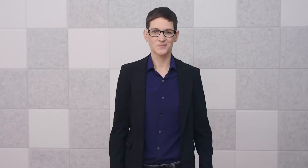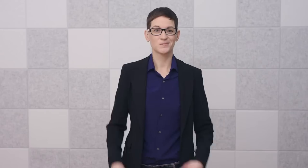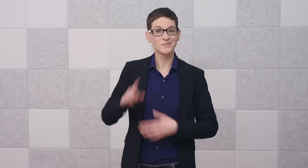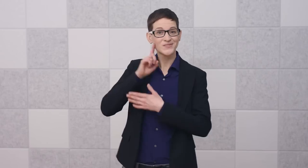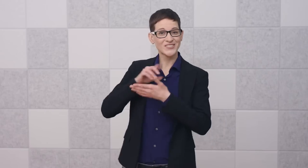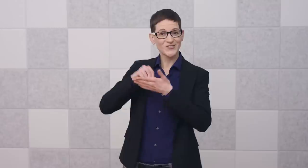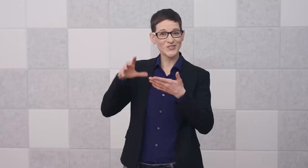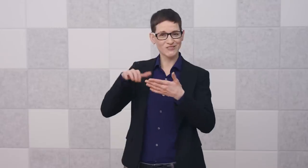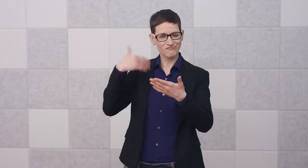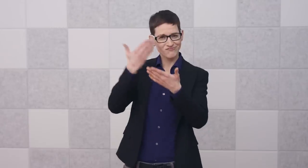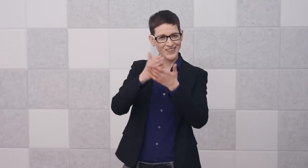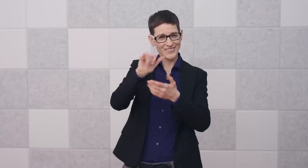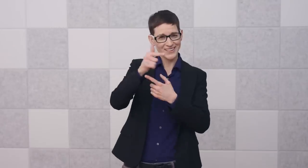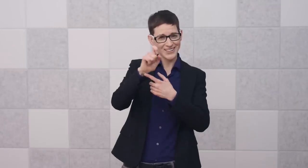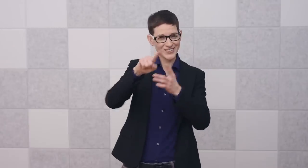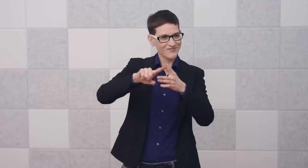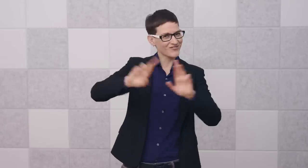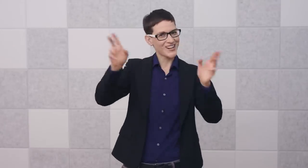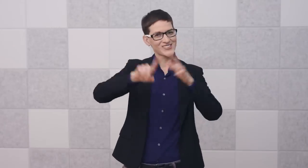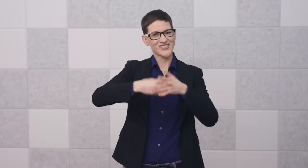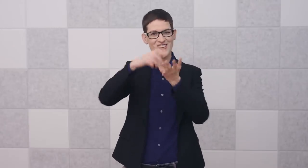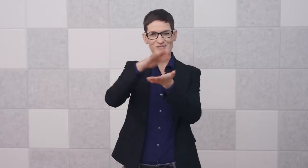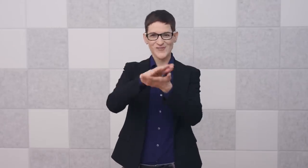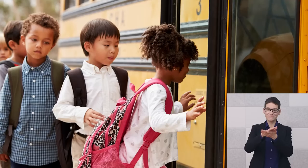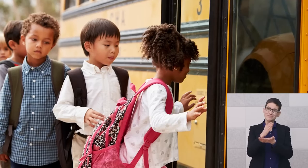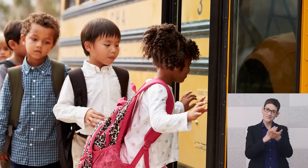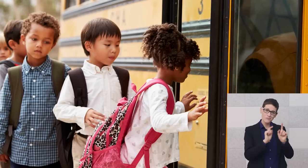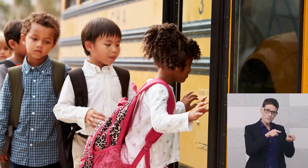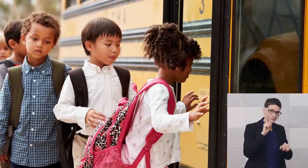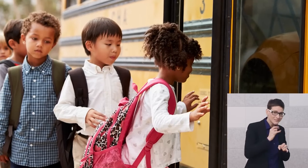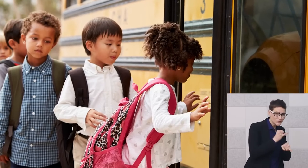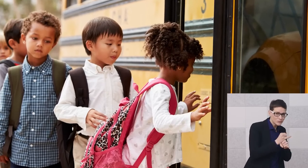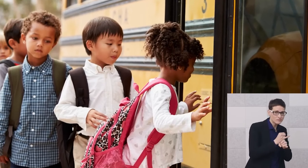When they reach school age, Deaf students may attend Deaf residential schools,